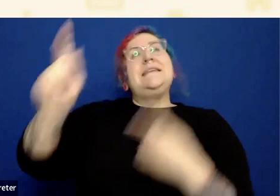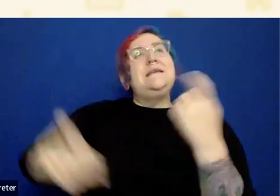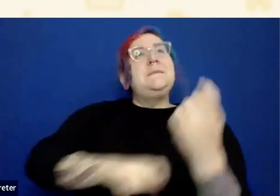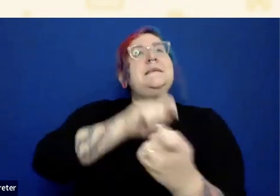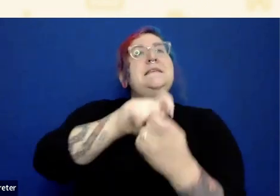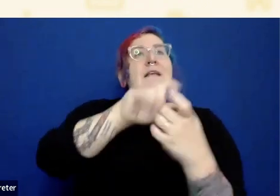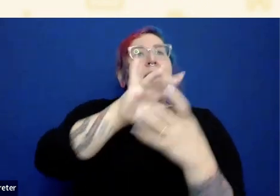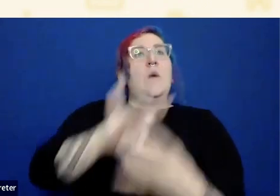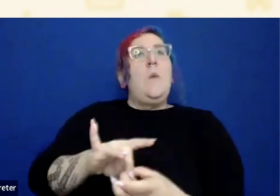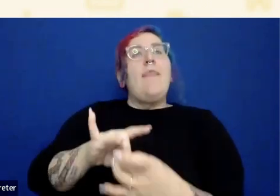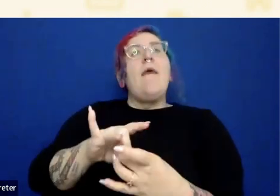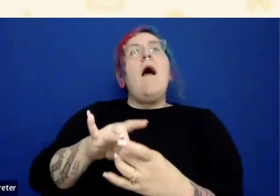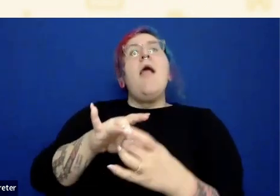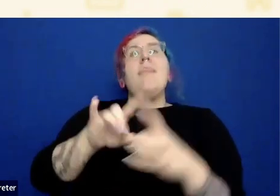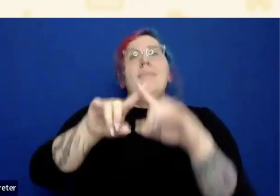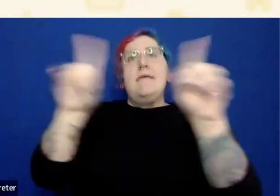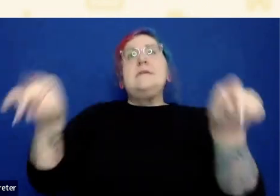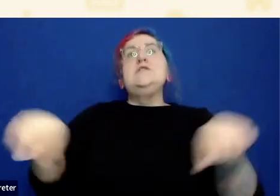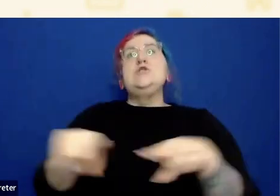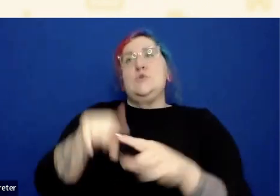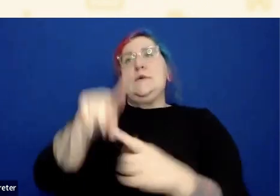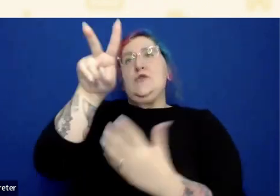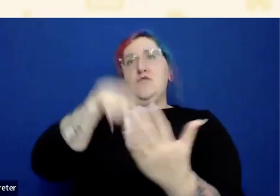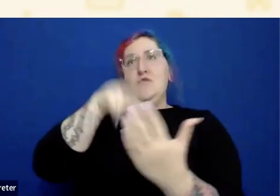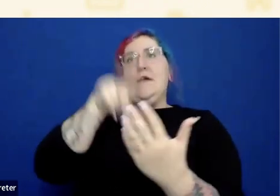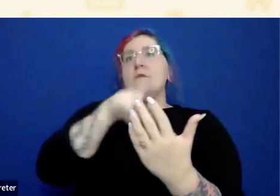but I would say for anyone using assistive technology,